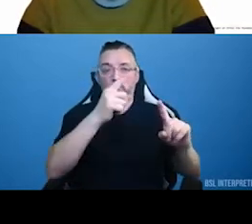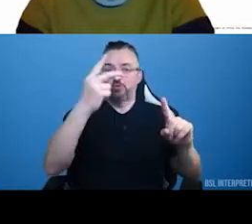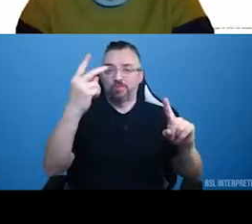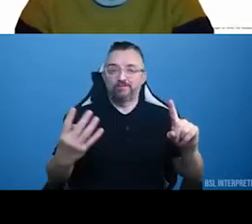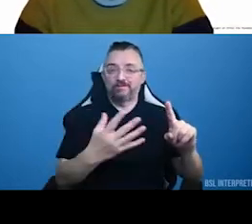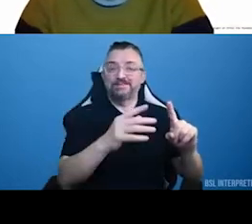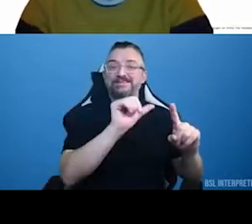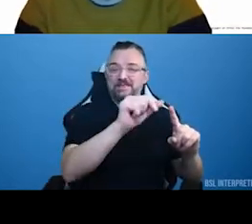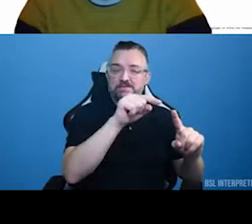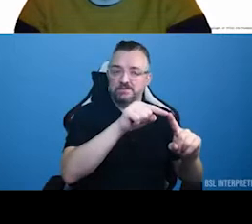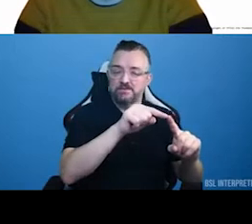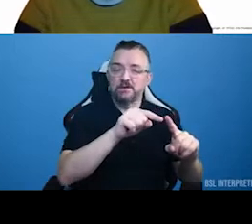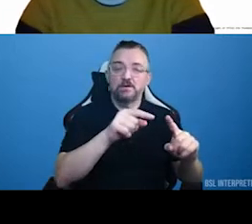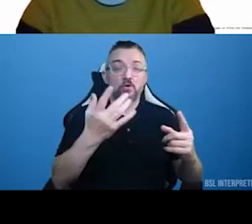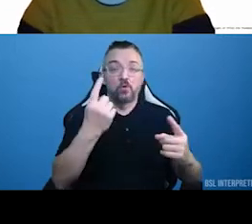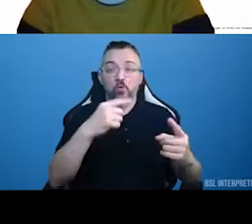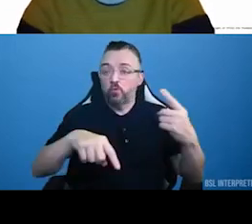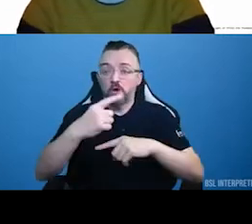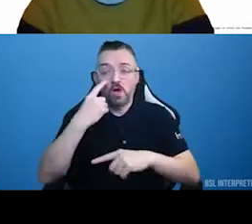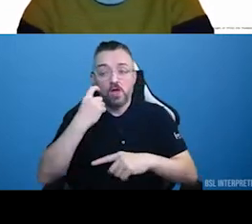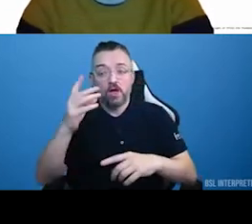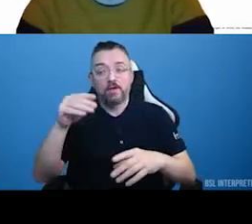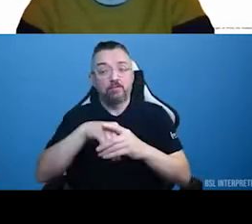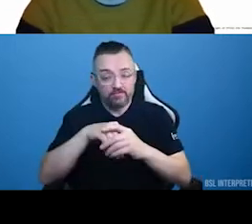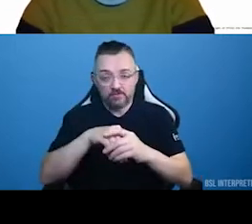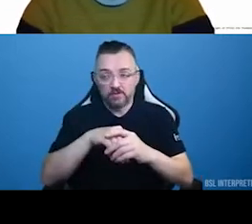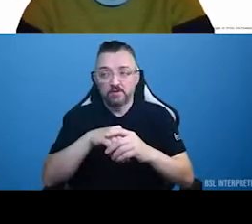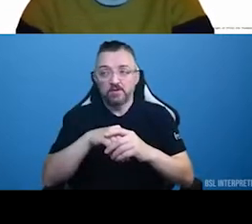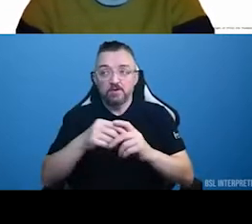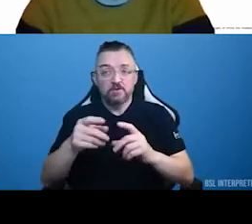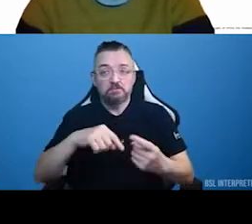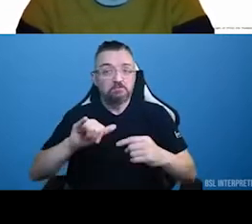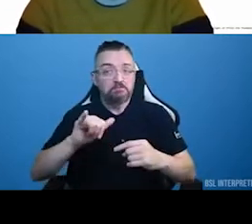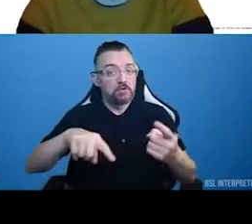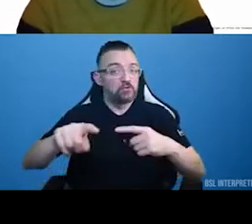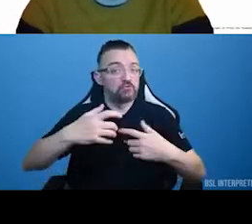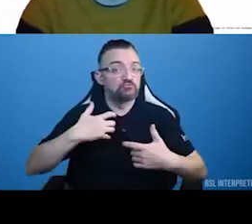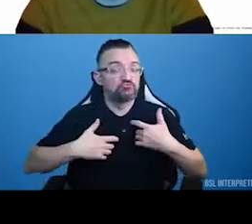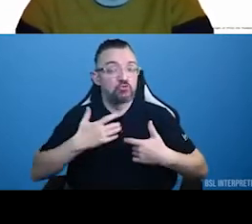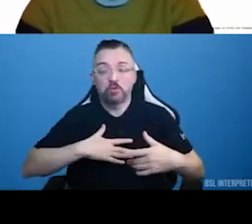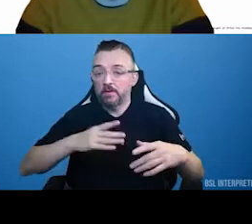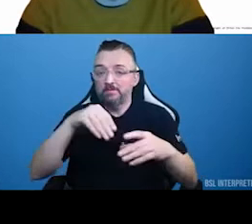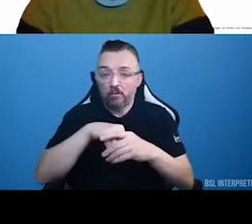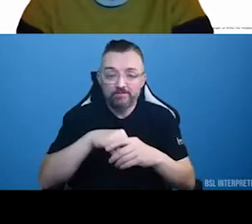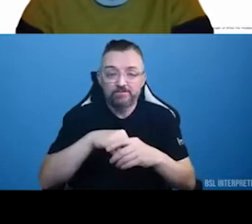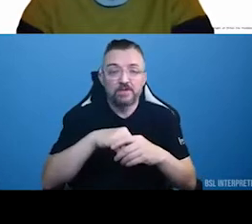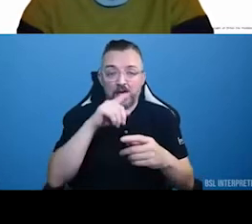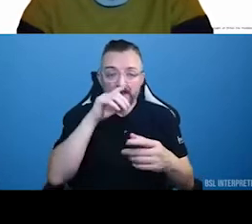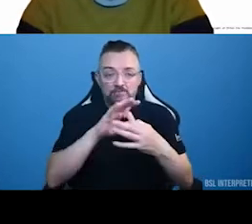And any young people who are involved today who would like to be involved and engage,